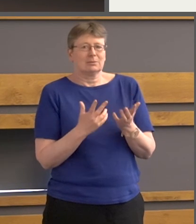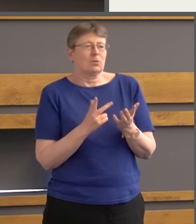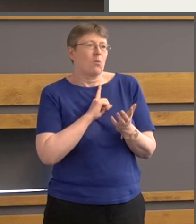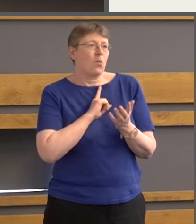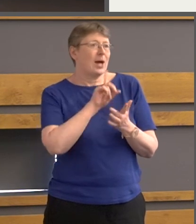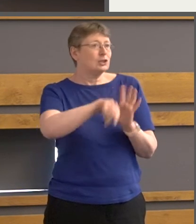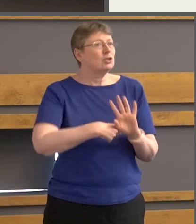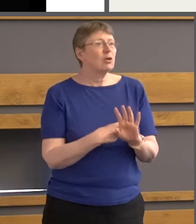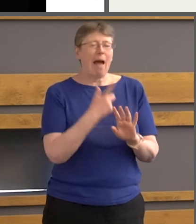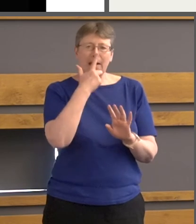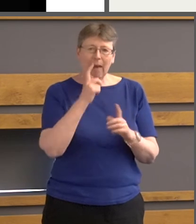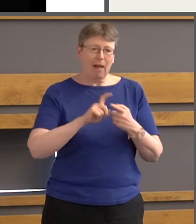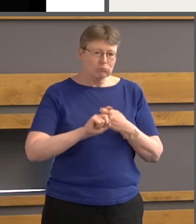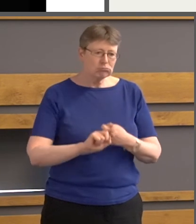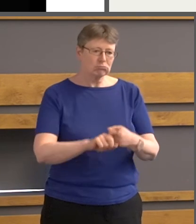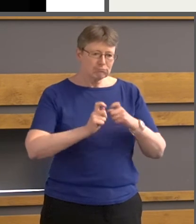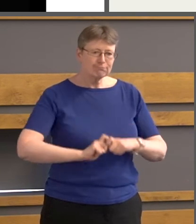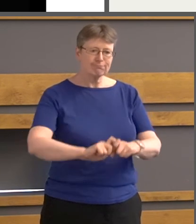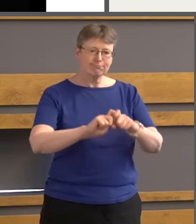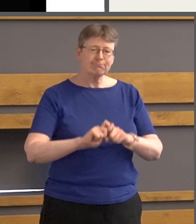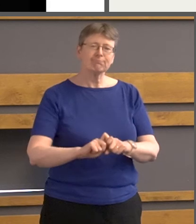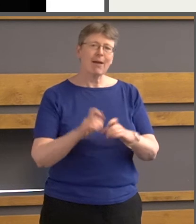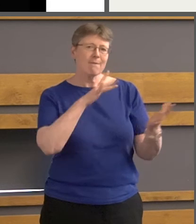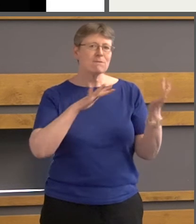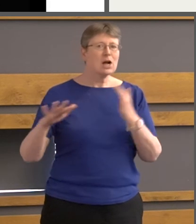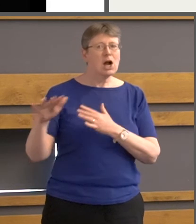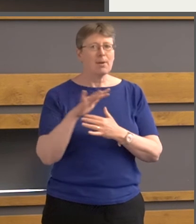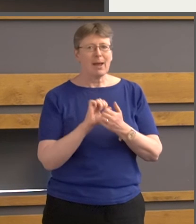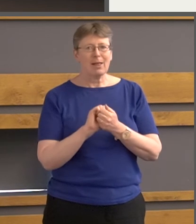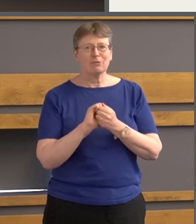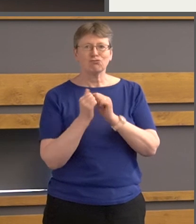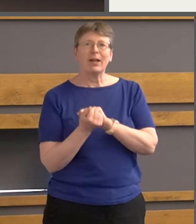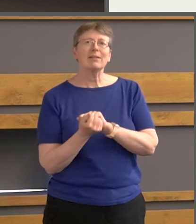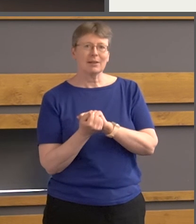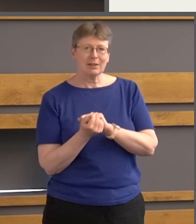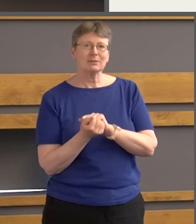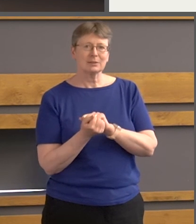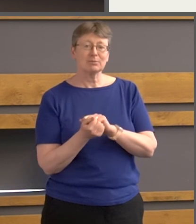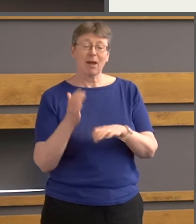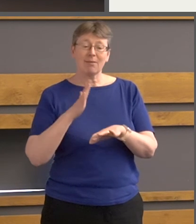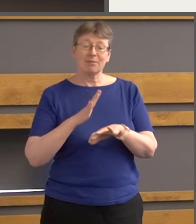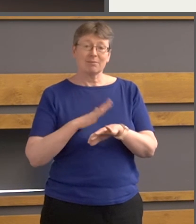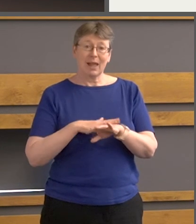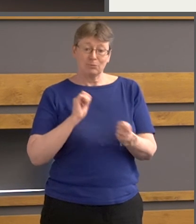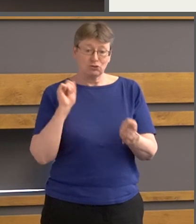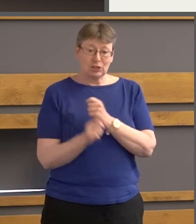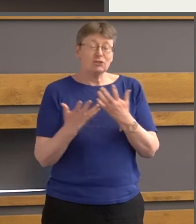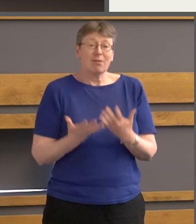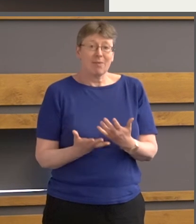Because it's durable, it's environmental friendly. This is the time. Times are changing. Climate change is knocking on our door.